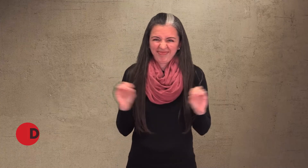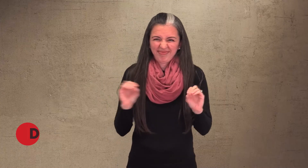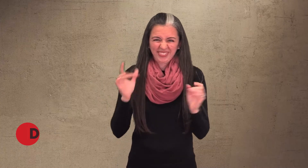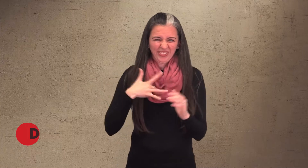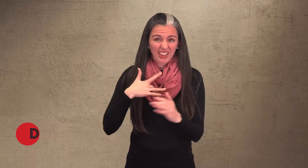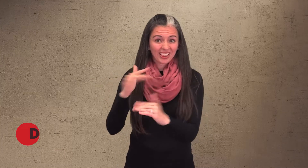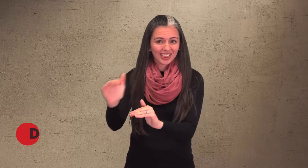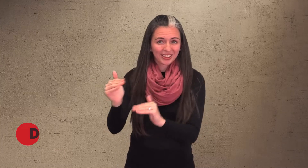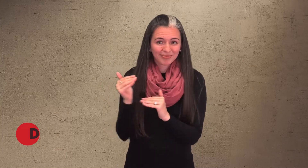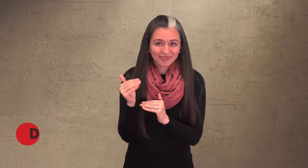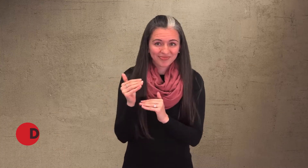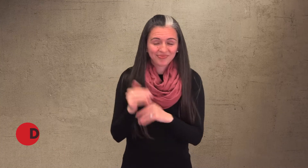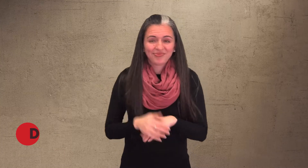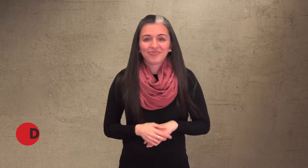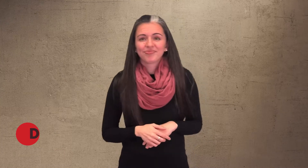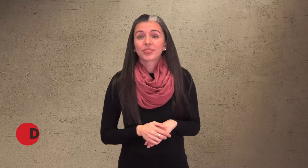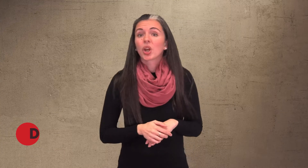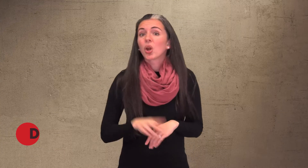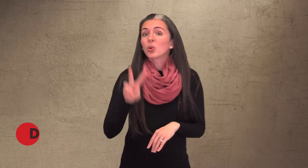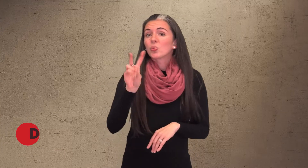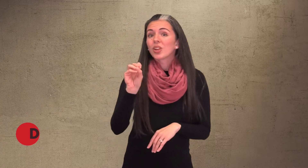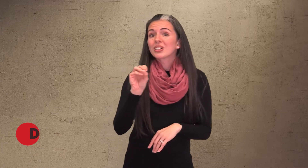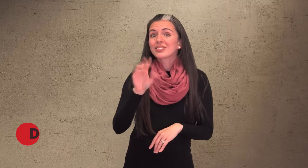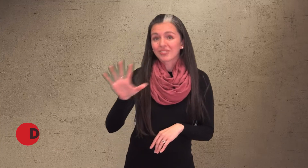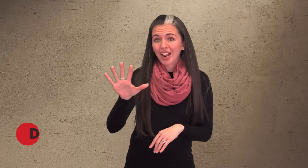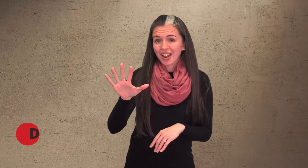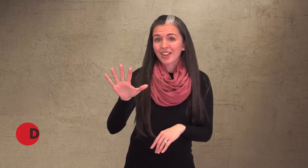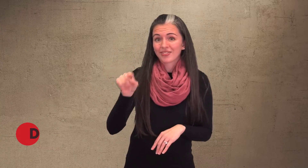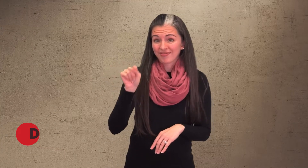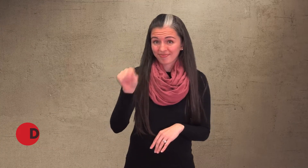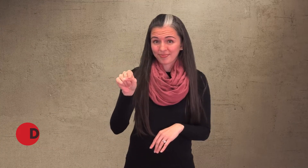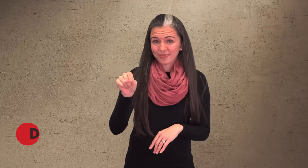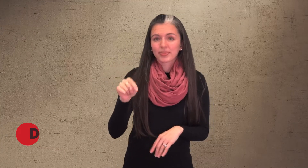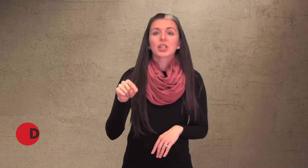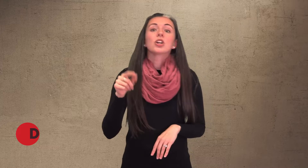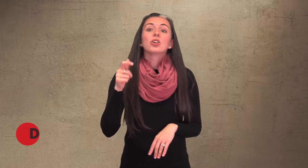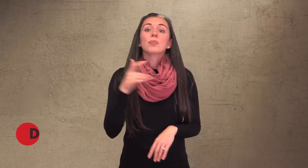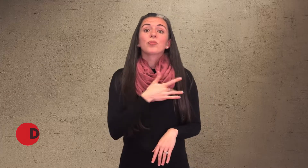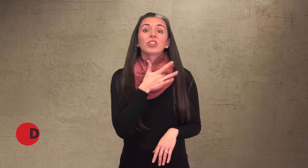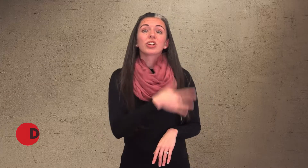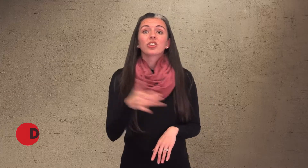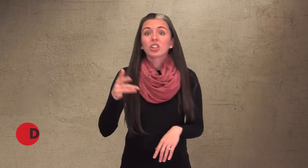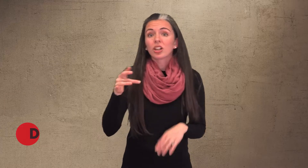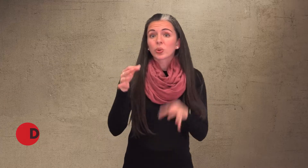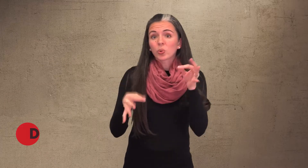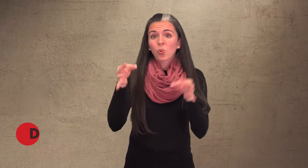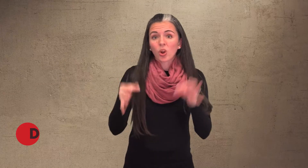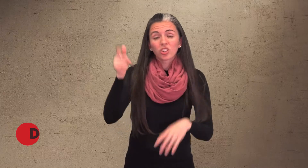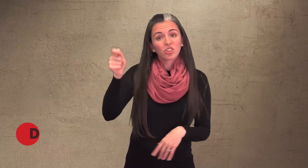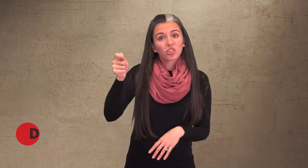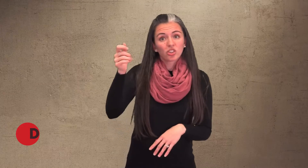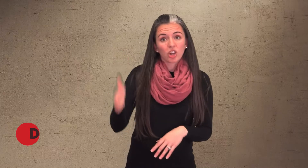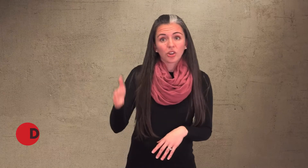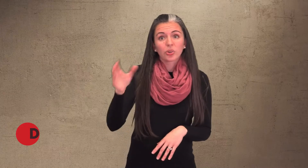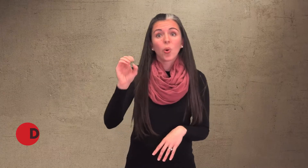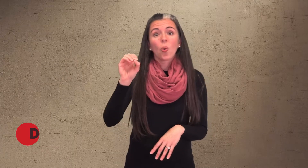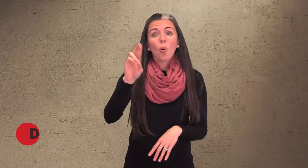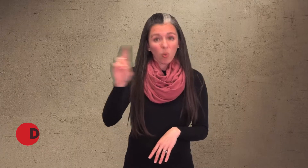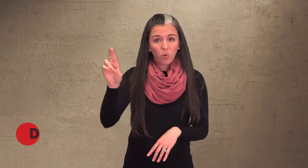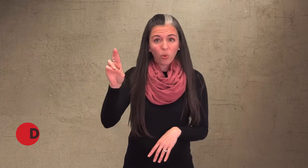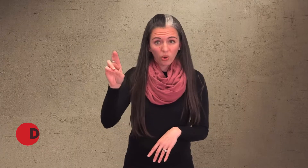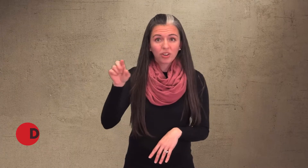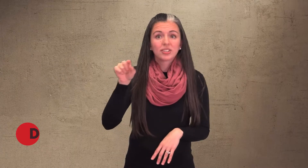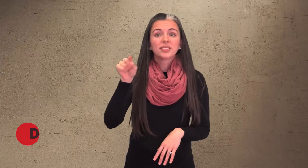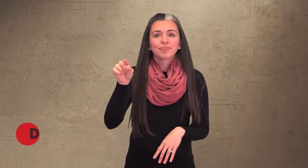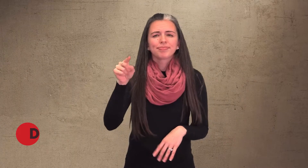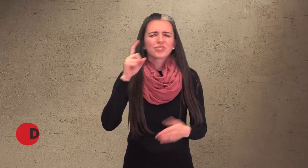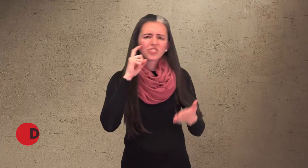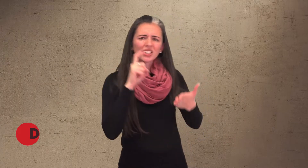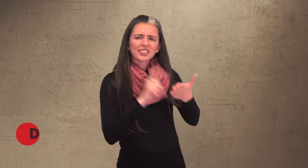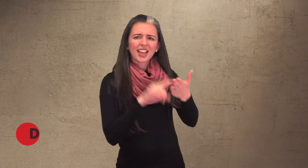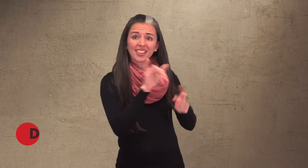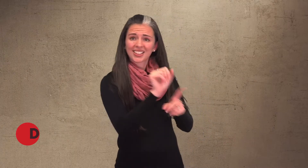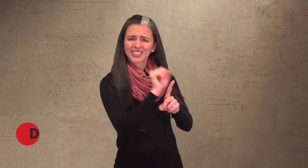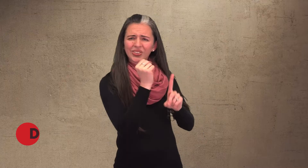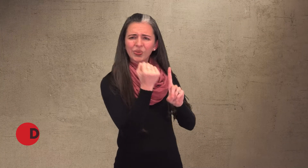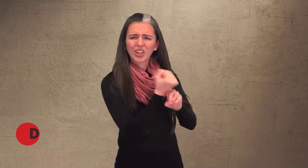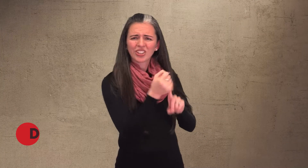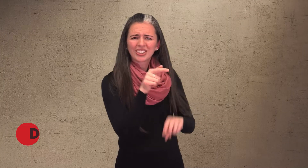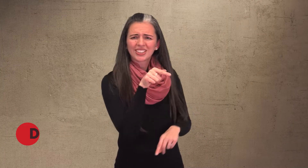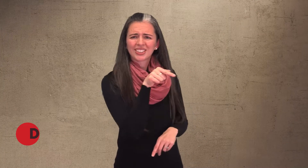they were limited. In 2005, Provincial Court Judge Orr recognized the situation